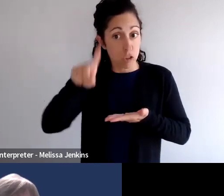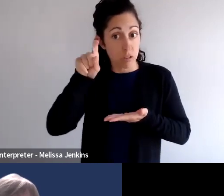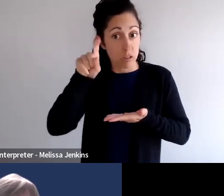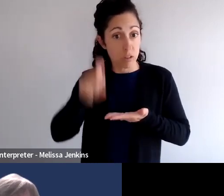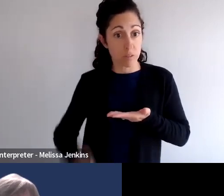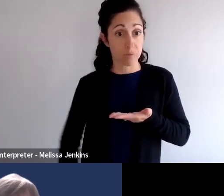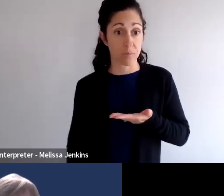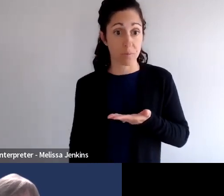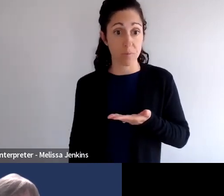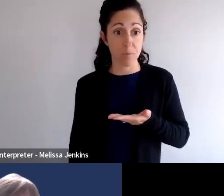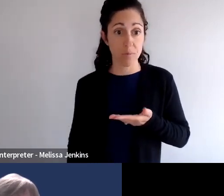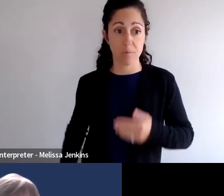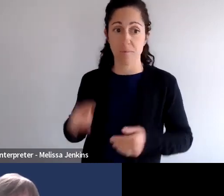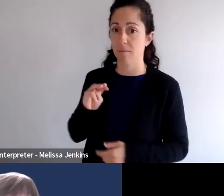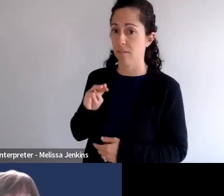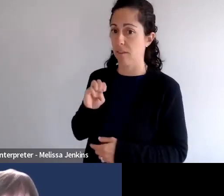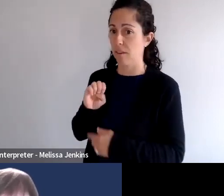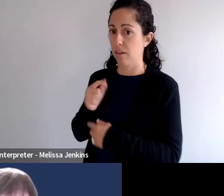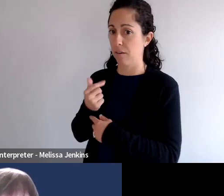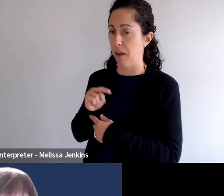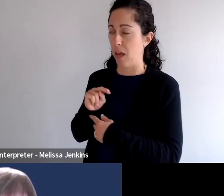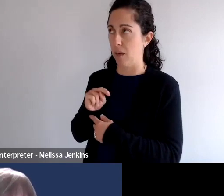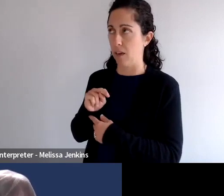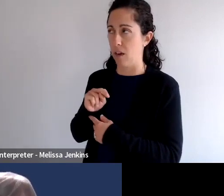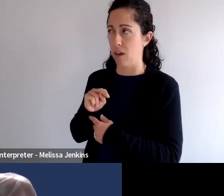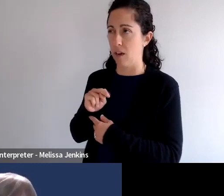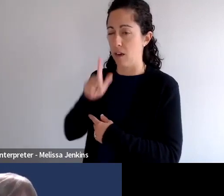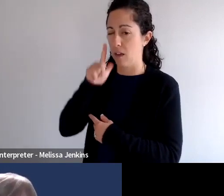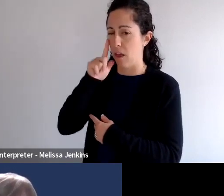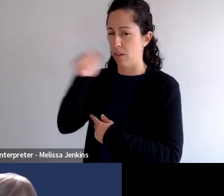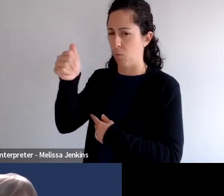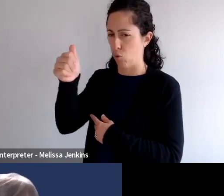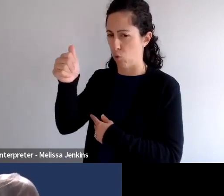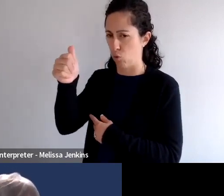Megan: That's up to you so if you're not a minor you would enroll yourself